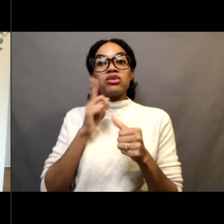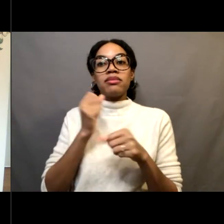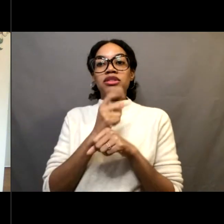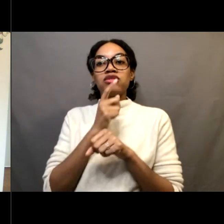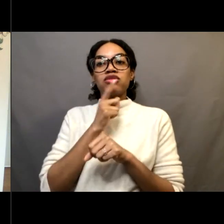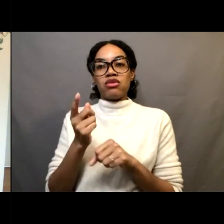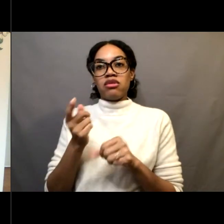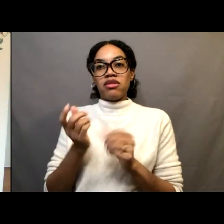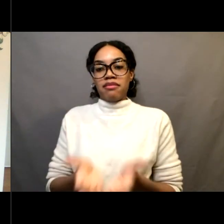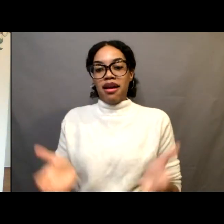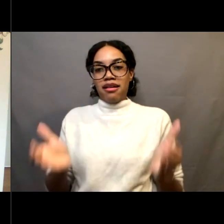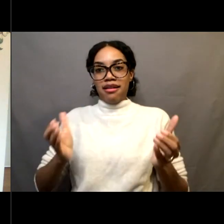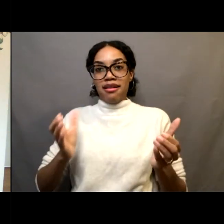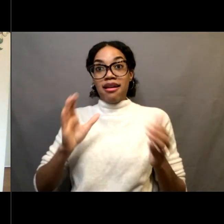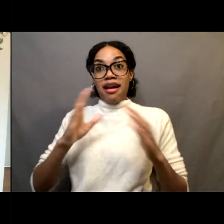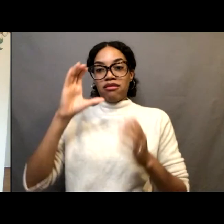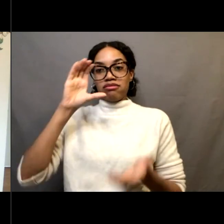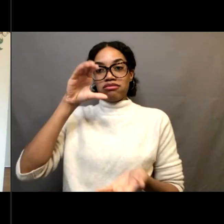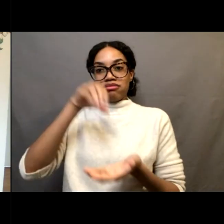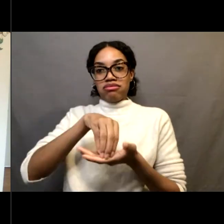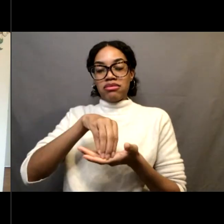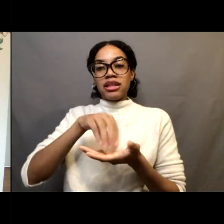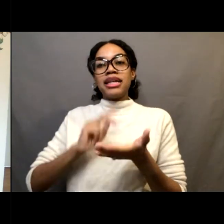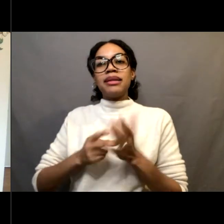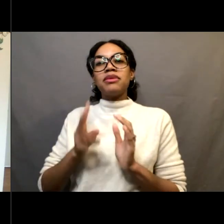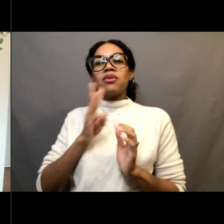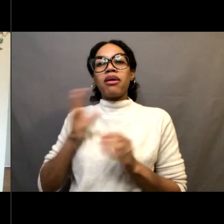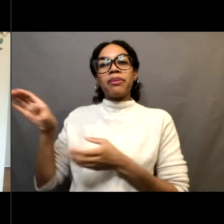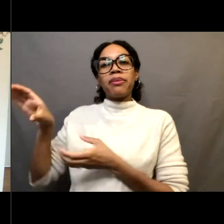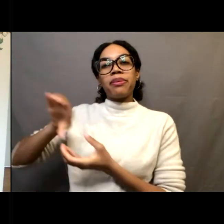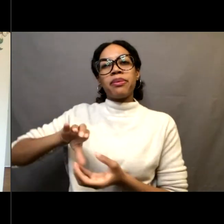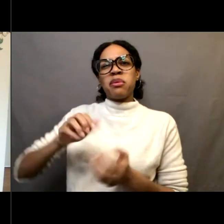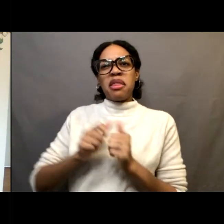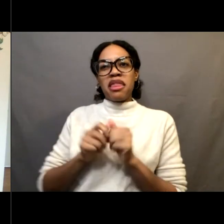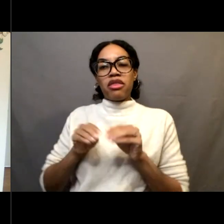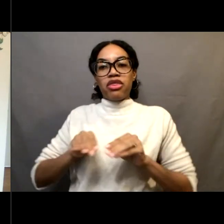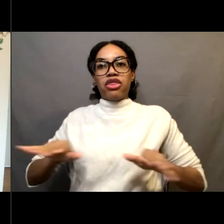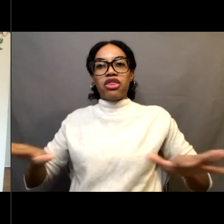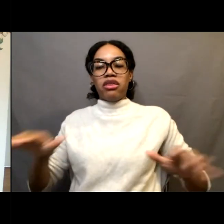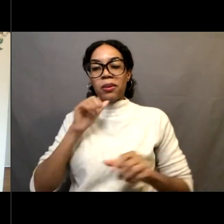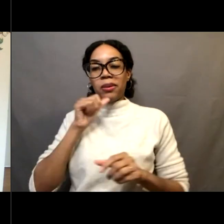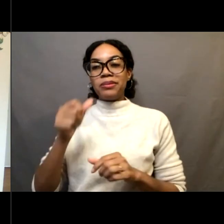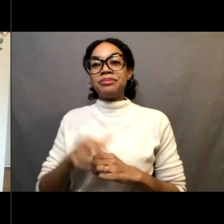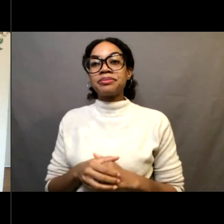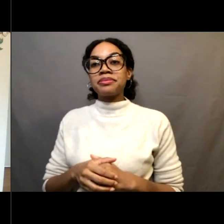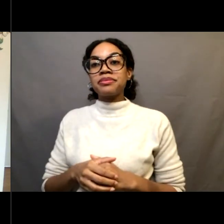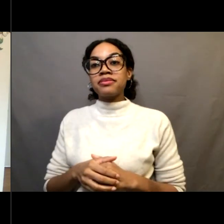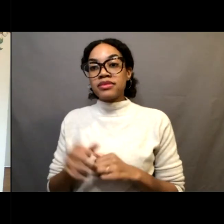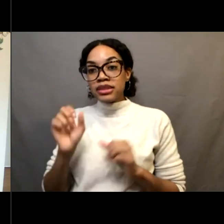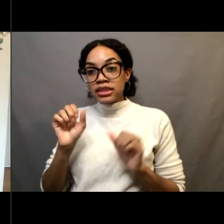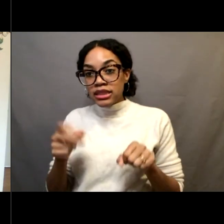And I also put some grass in here just so you can watch the water level and hope you can see that from home.